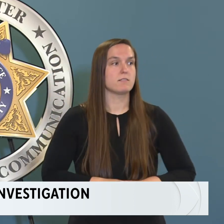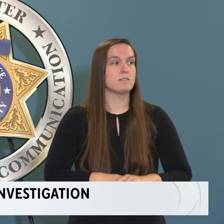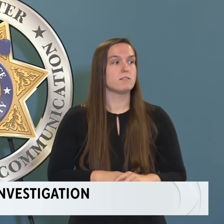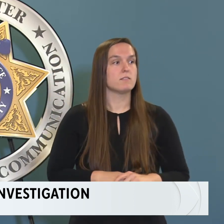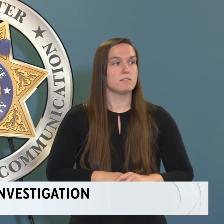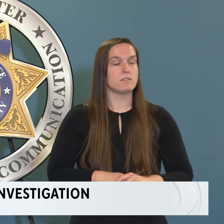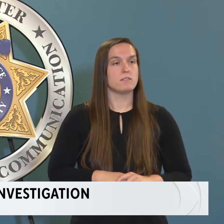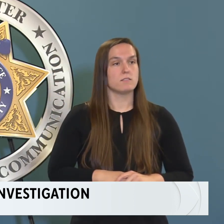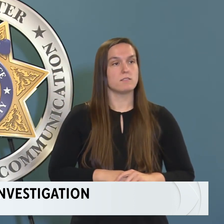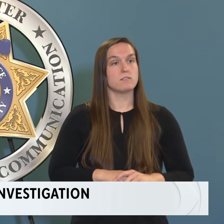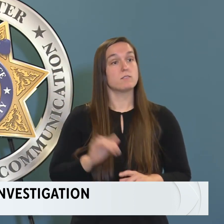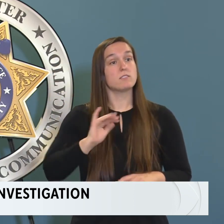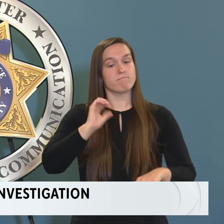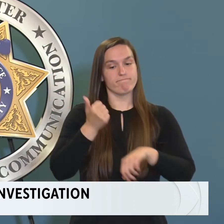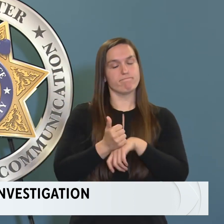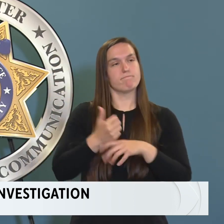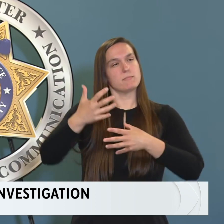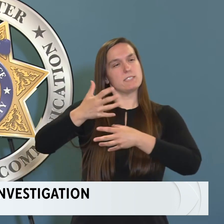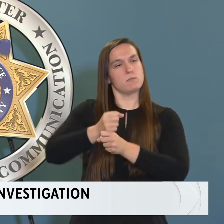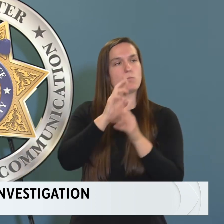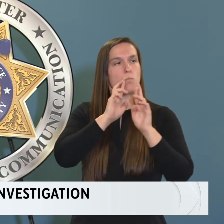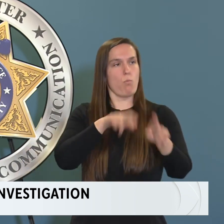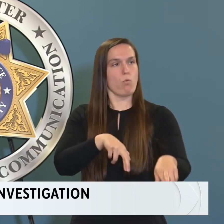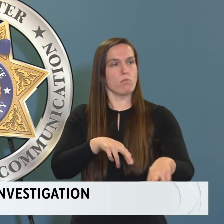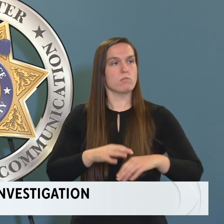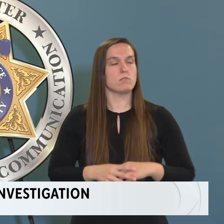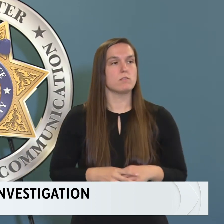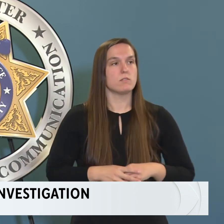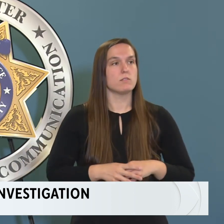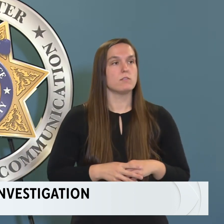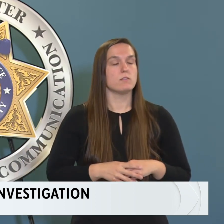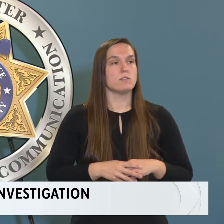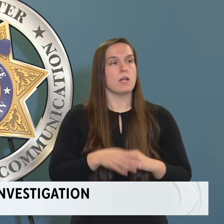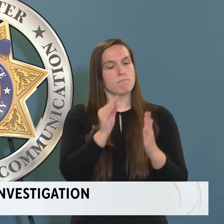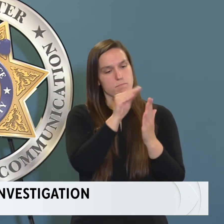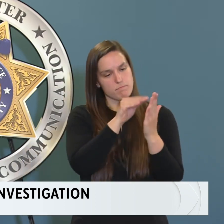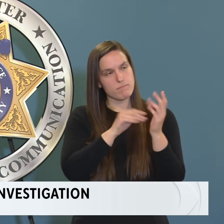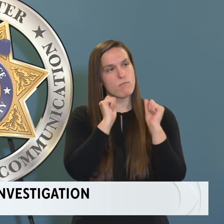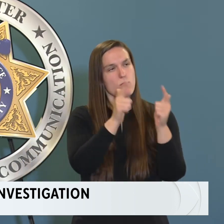TRANSPARENT. SO AS A SHERIFF NOTED , AND IT BEARS REPEATING, THIS PRESENTATION IS BEING RECORDED AND WILL BE PUT ON THE SHERIFF'S WEBSITE AVAILABLE FOR